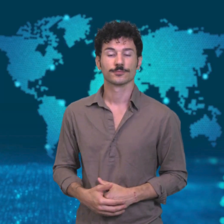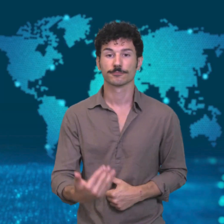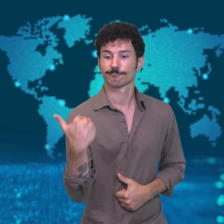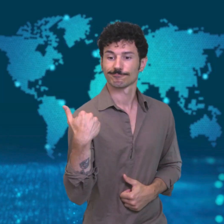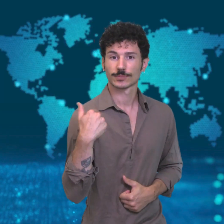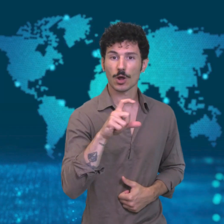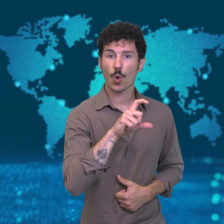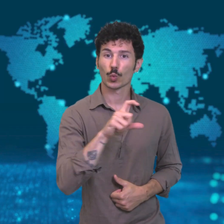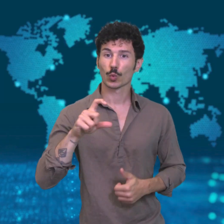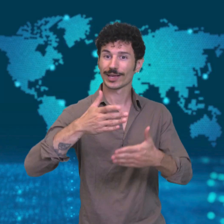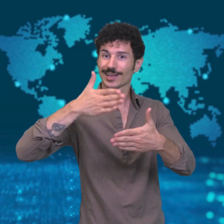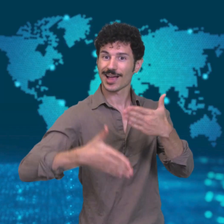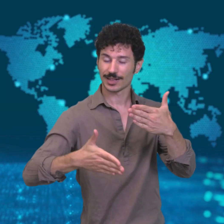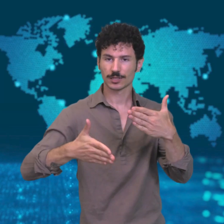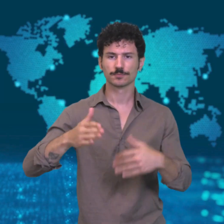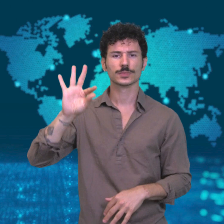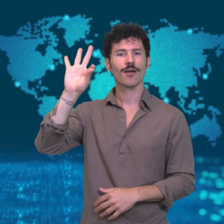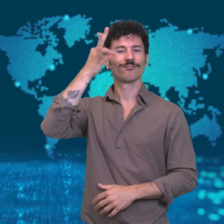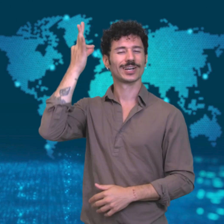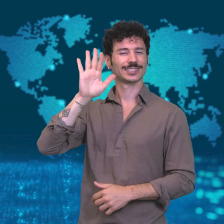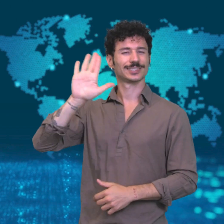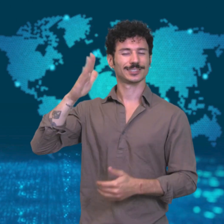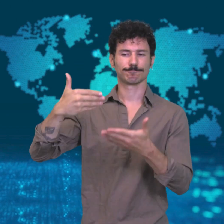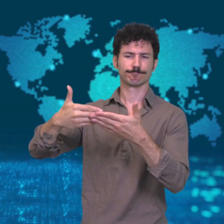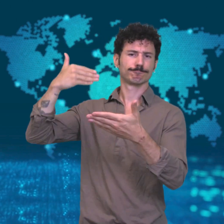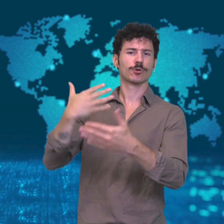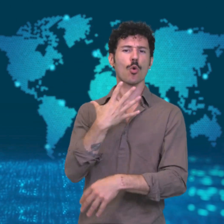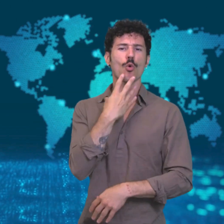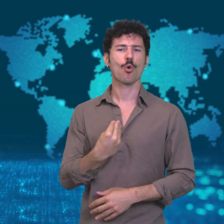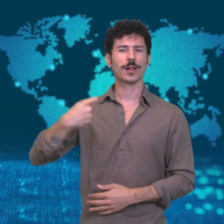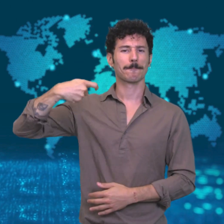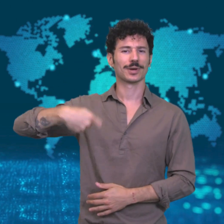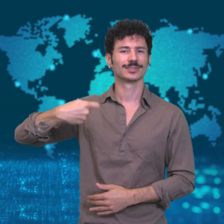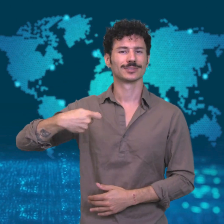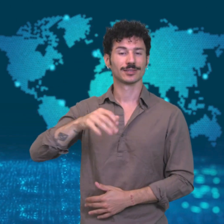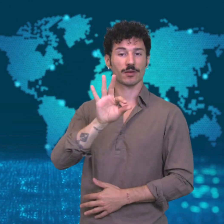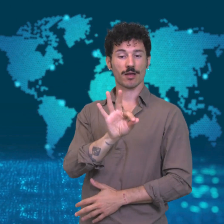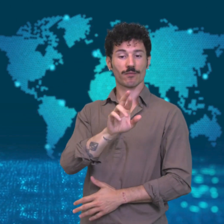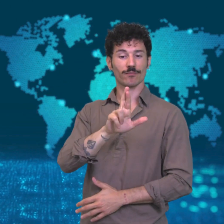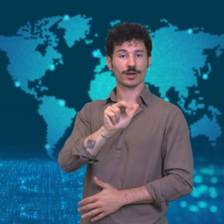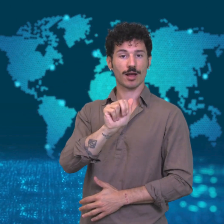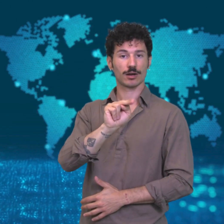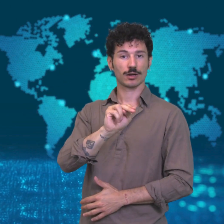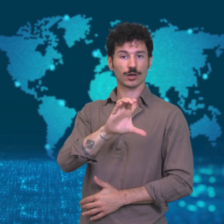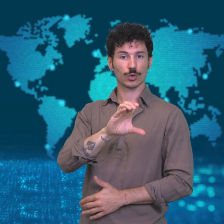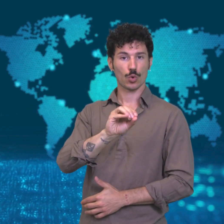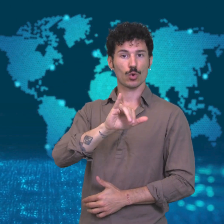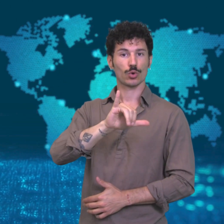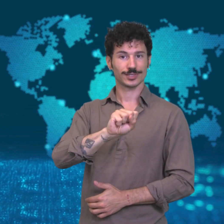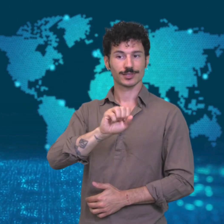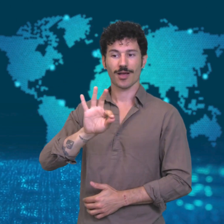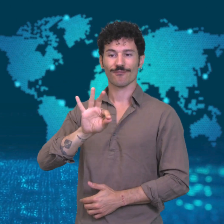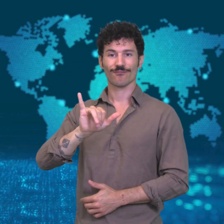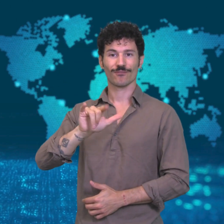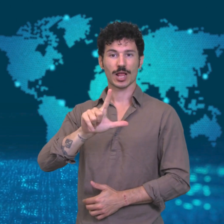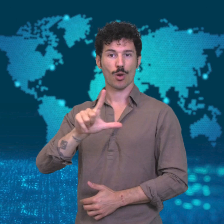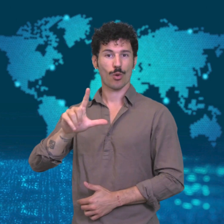[Alessio]: Last weekend, France’s former Prime Minister, Francois Fillon,